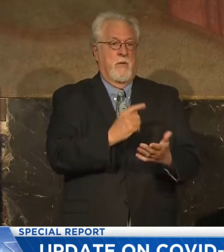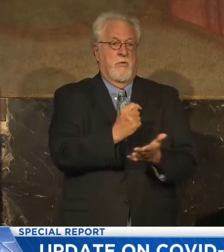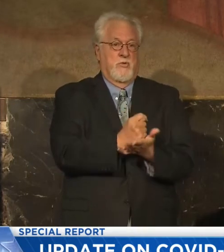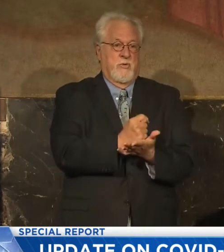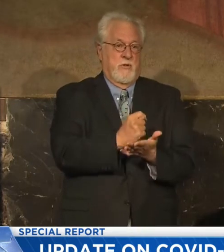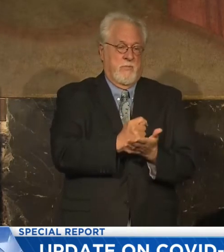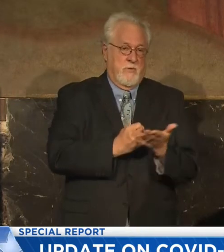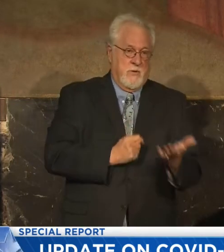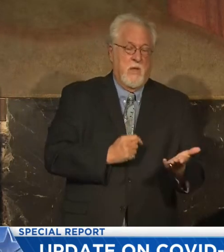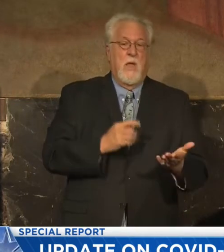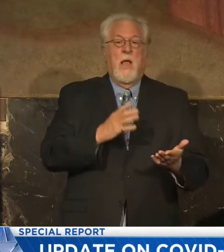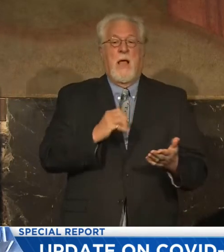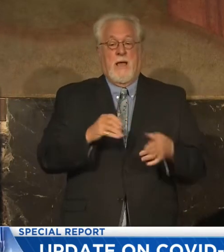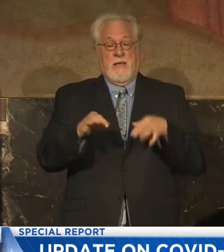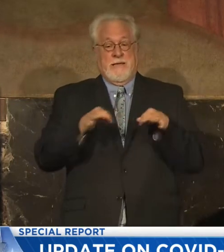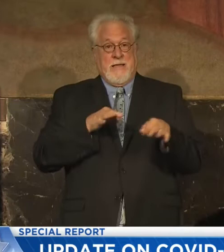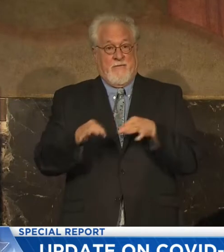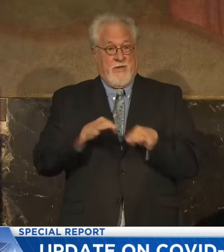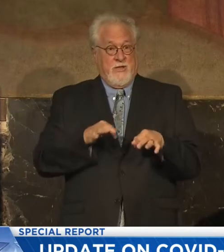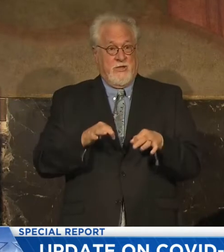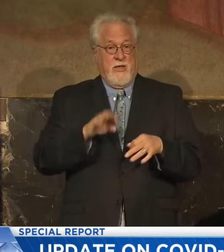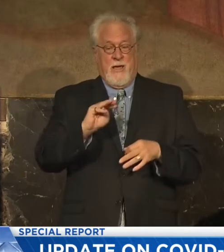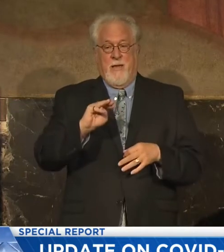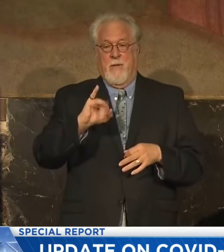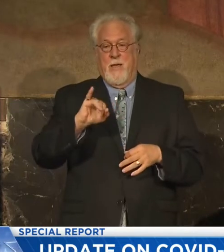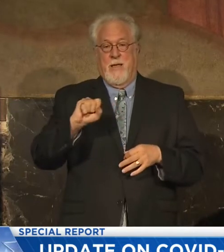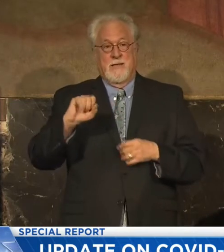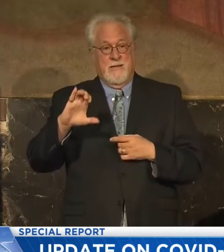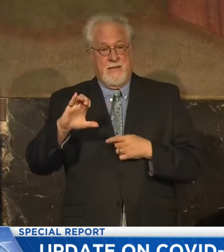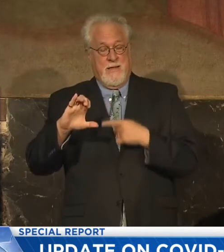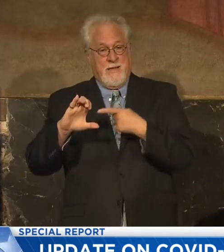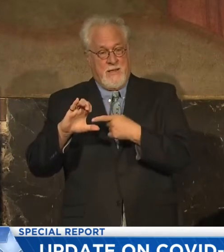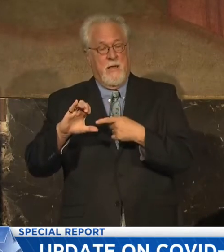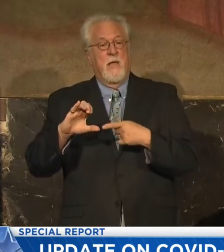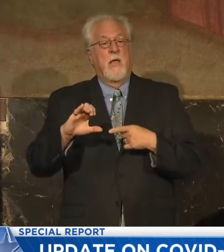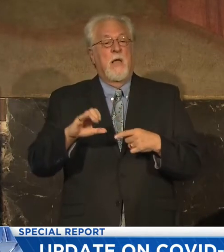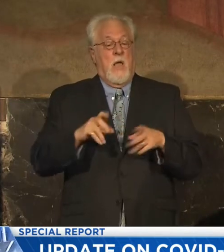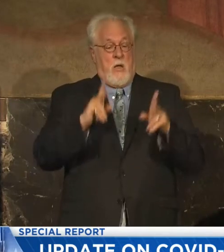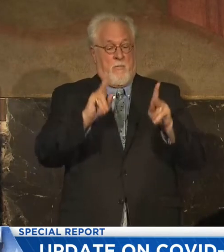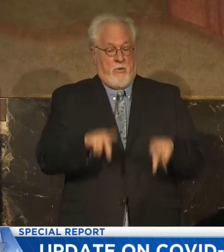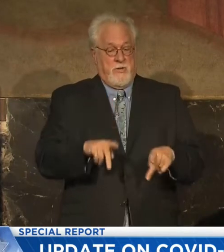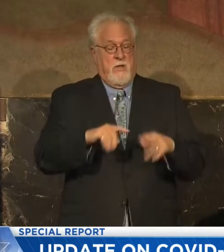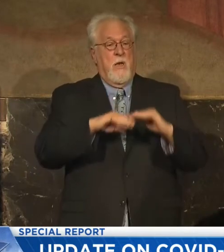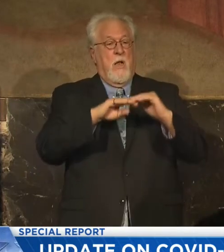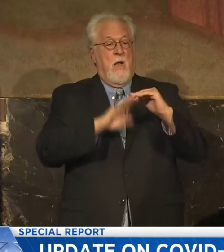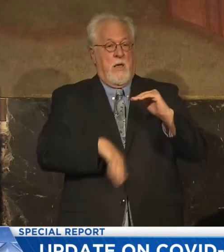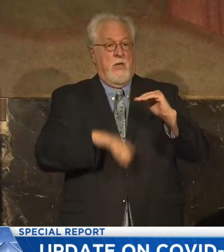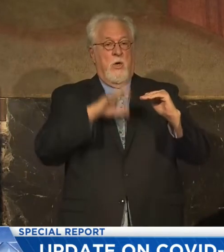AND IT CAN BE DEADLY. IF YOU KNOW CHILDREN DIAGNOSED WITH THIS CONDITION DO GET